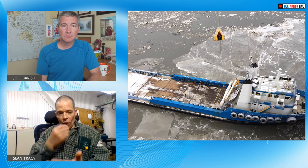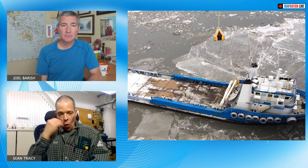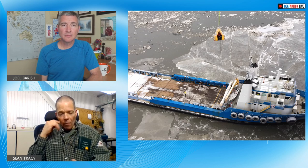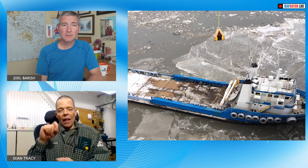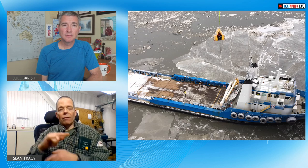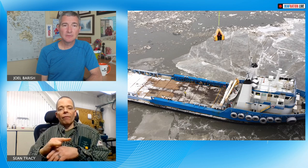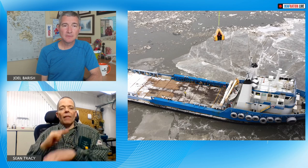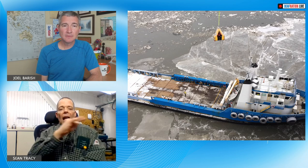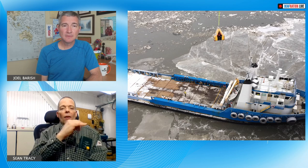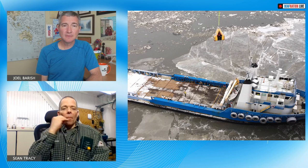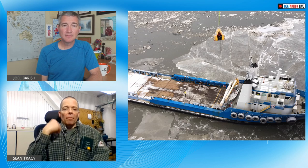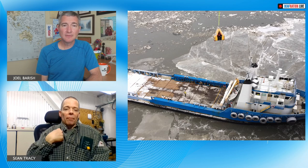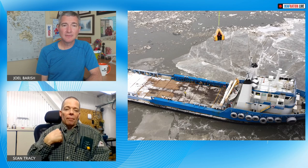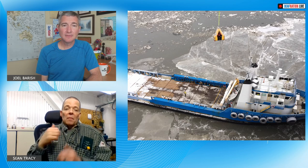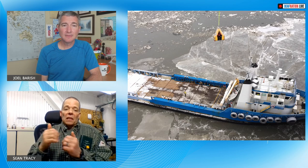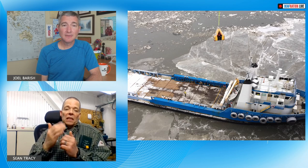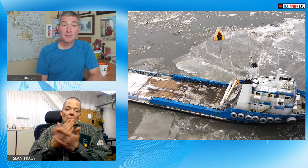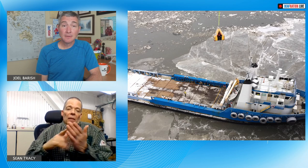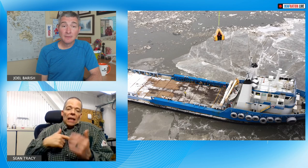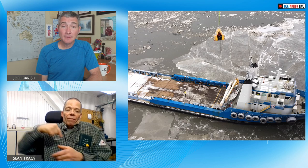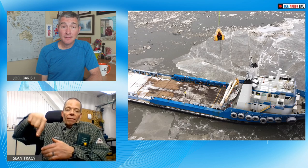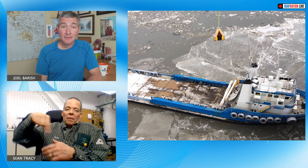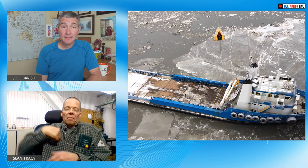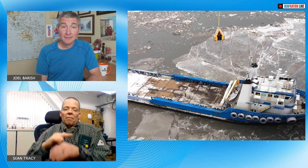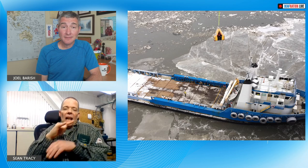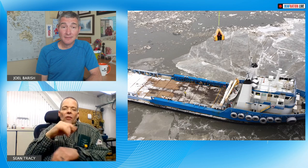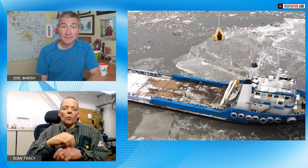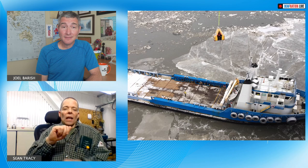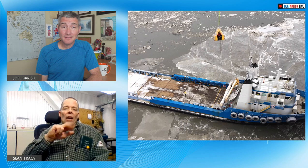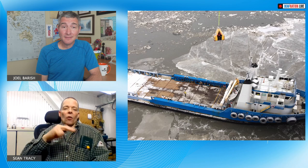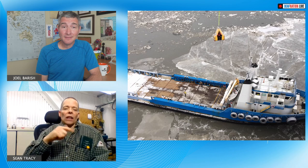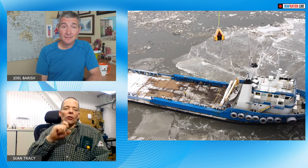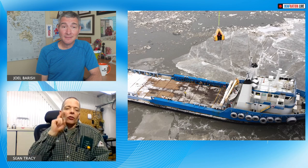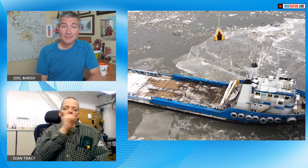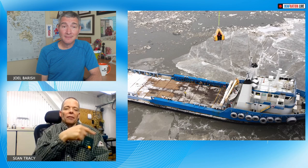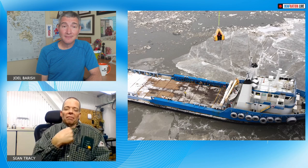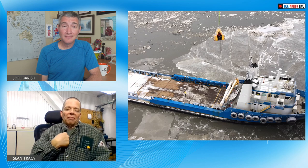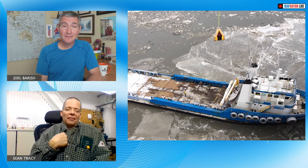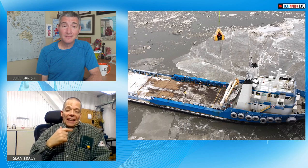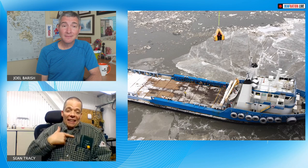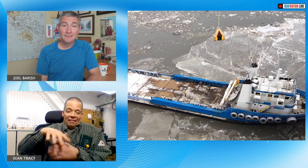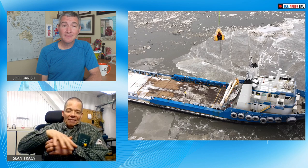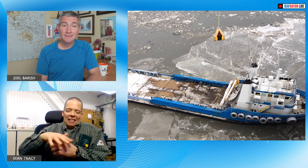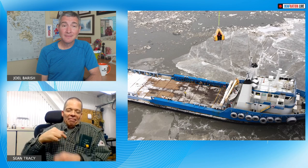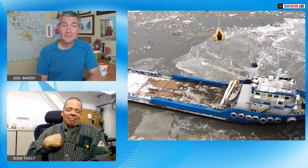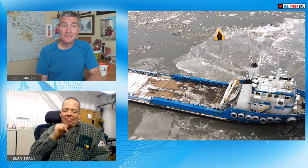So the helicopter takes me to shore and then I have to fly home. Some people live close to the platform but I live in Anchorage.